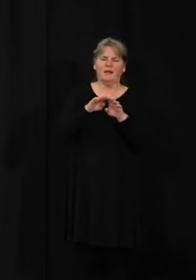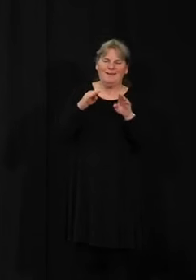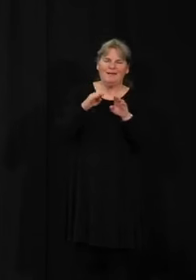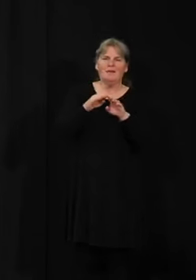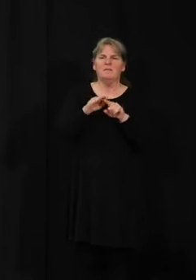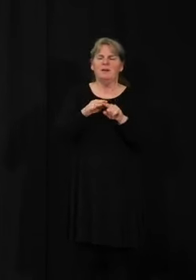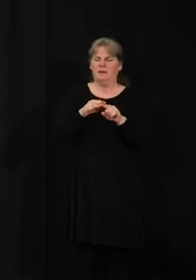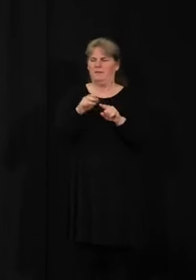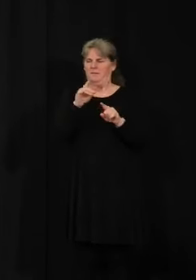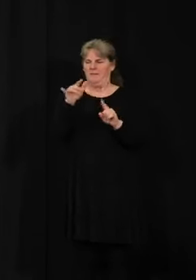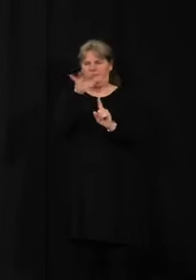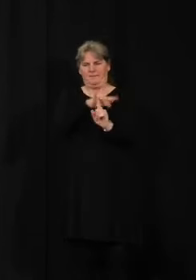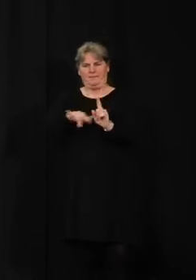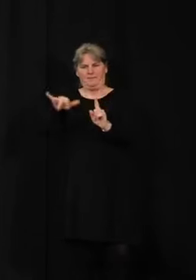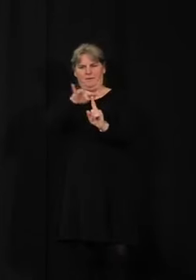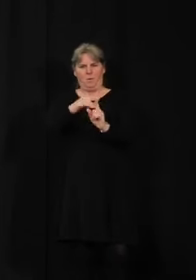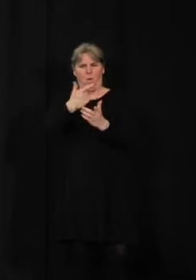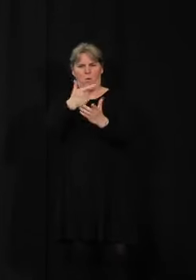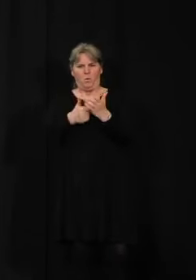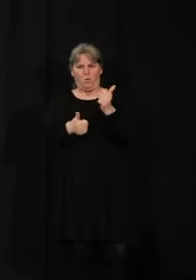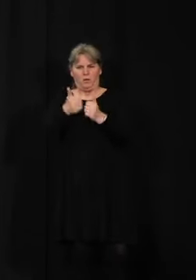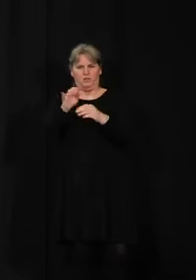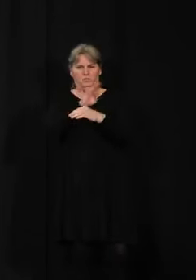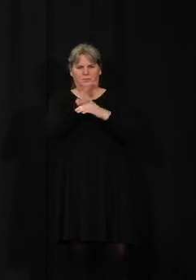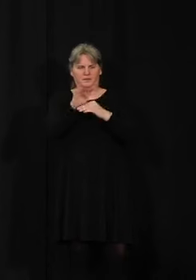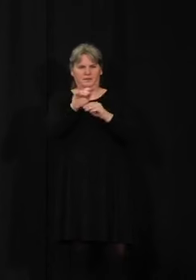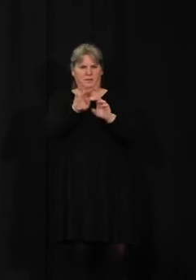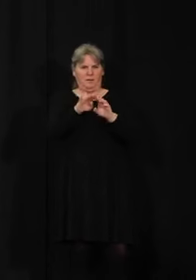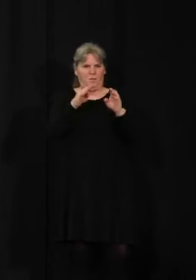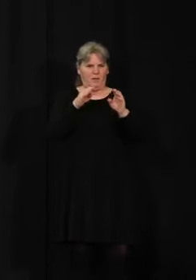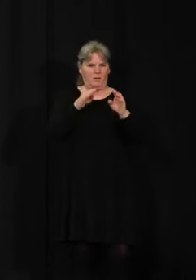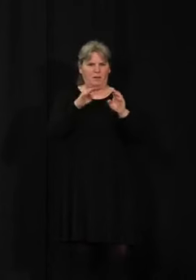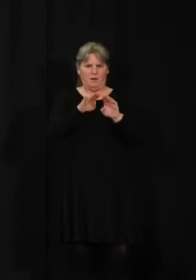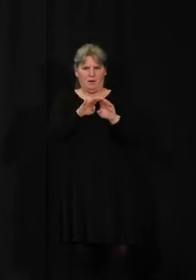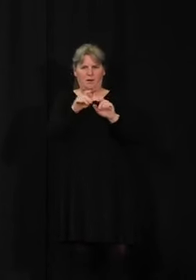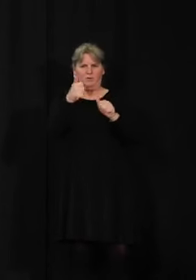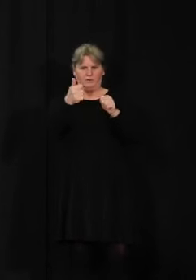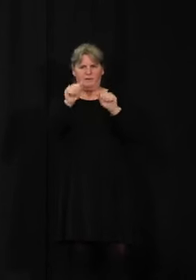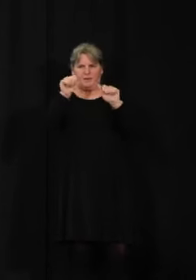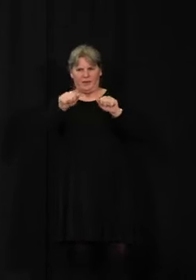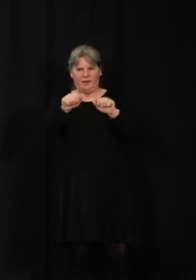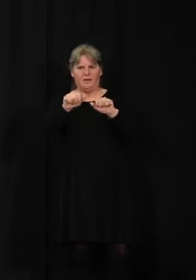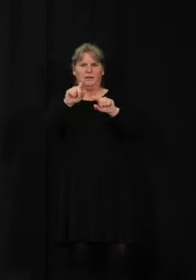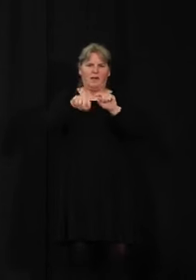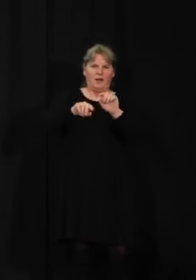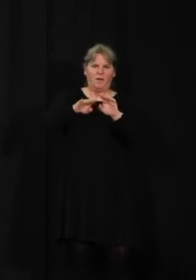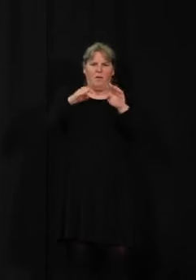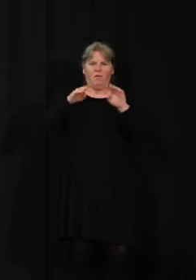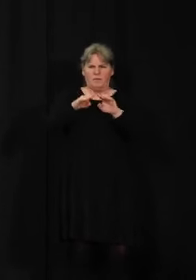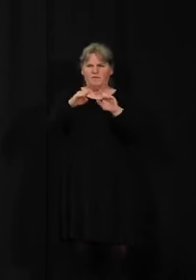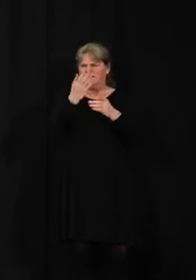question, which businesses could be open right now but maybe they are not? Which businesses are not open